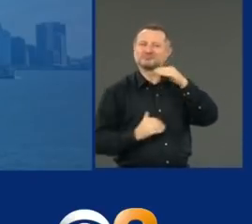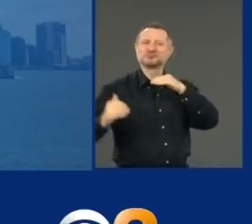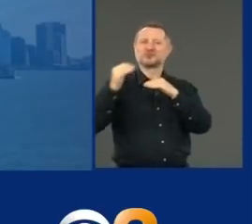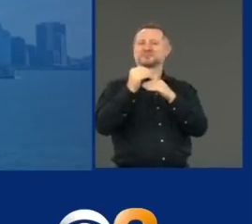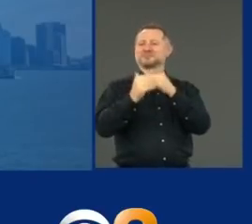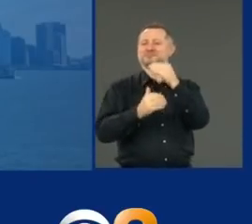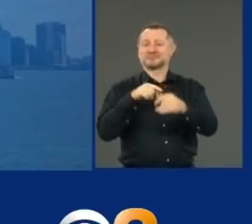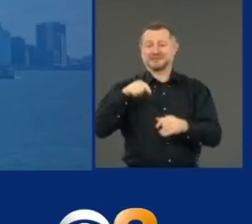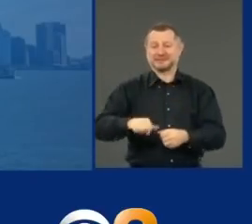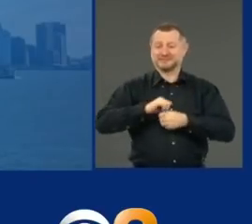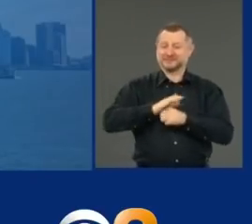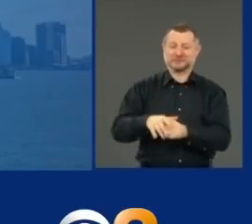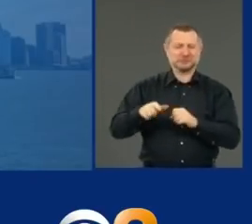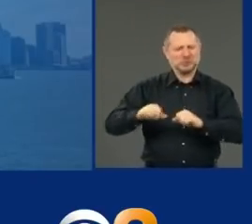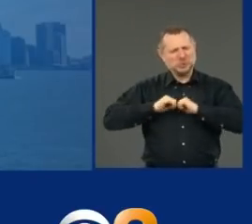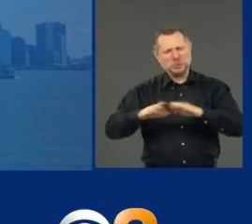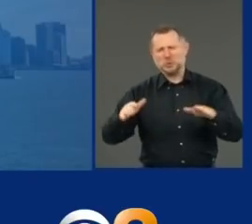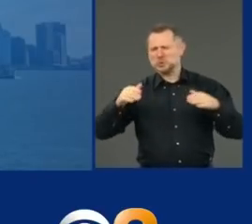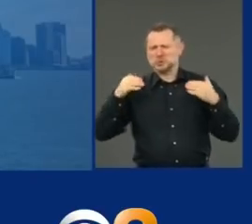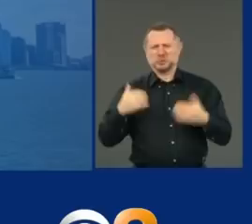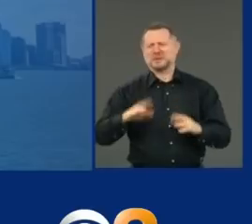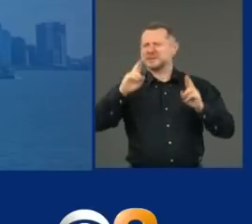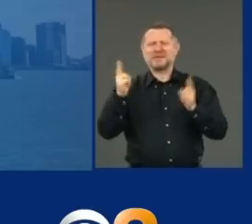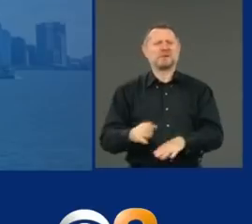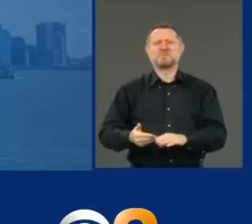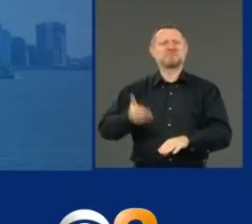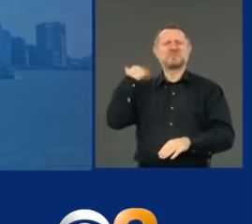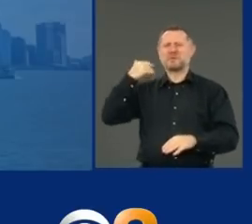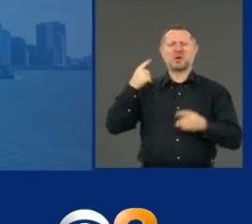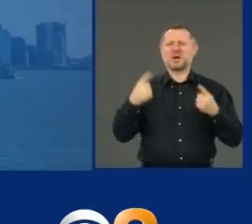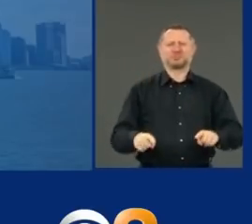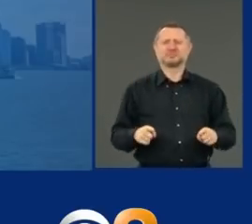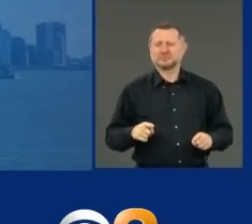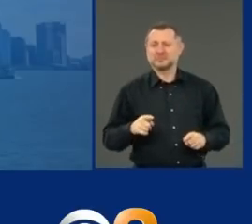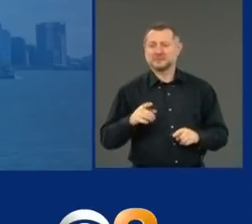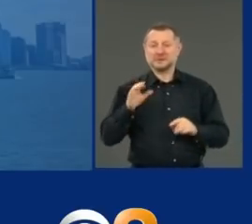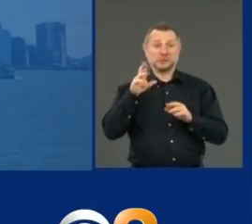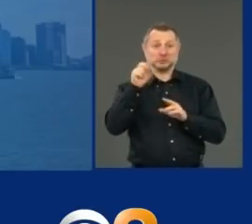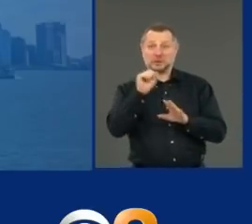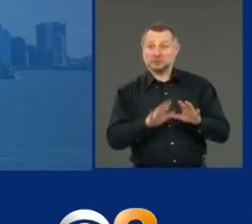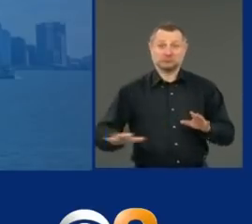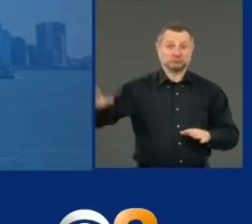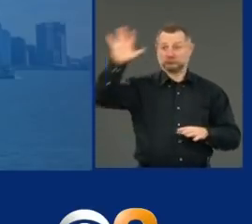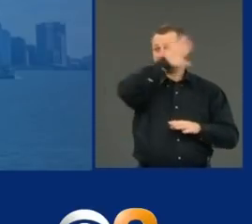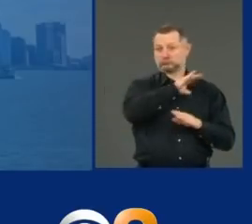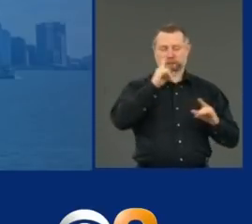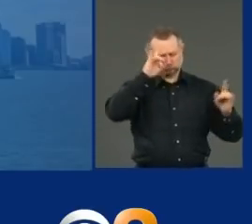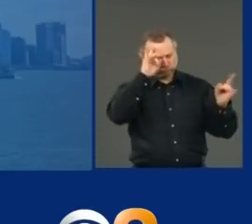AND, START PREPARING FOR THE NEW CHAPTER IN THIS SAGA. WE